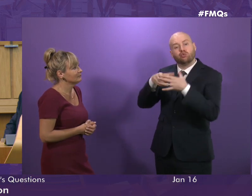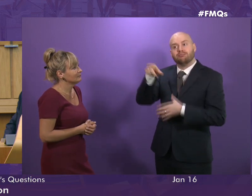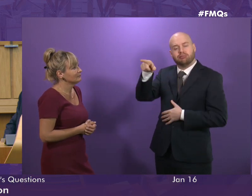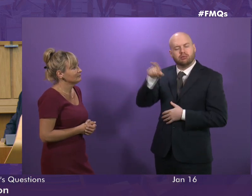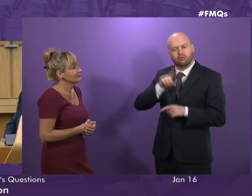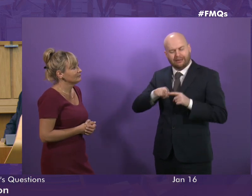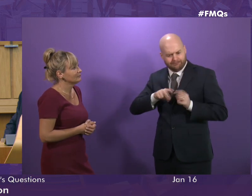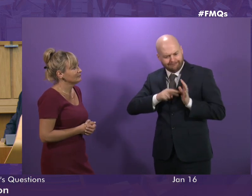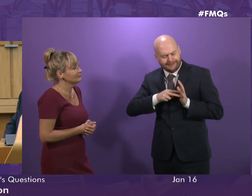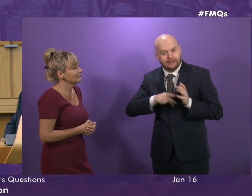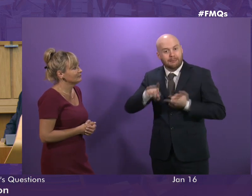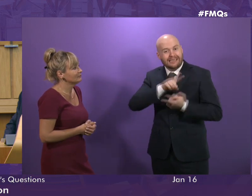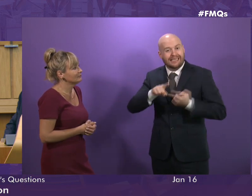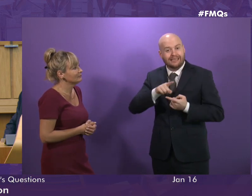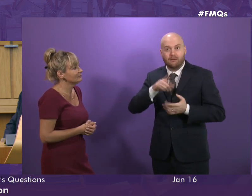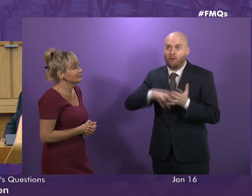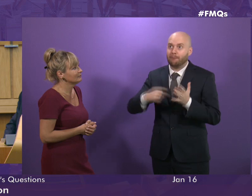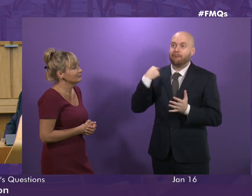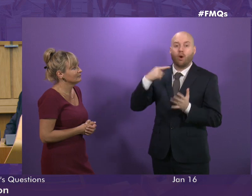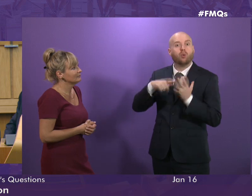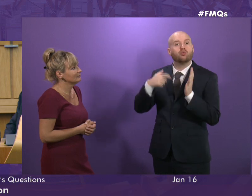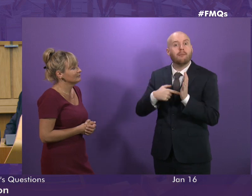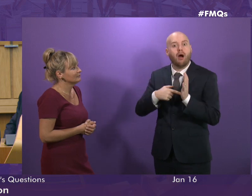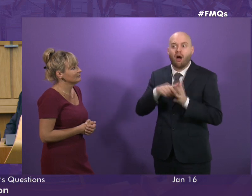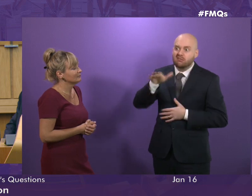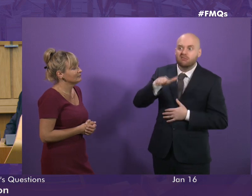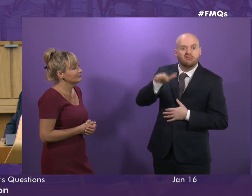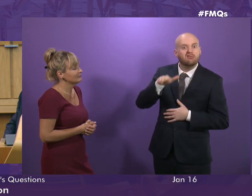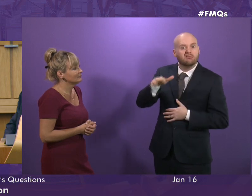Government since October, without success. The group said: